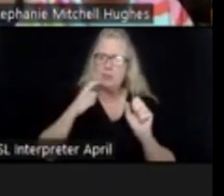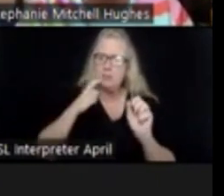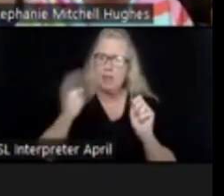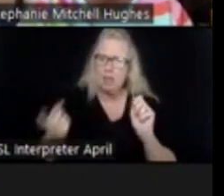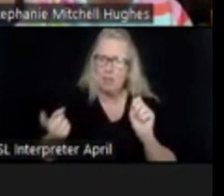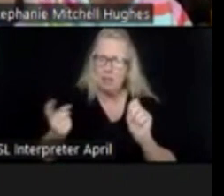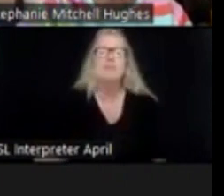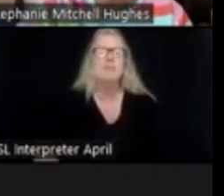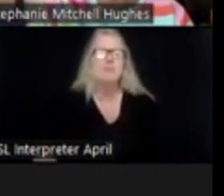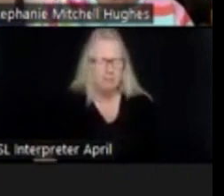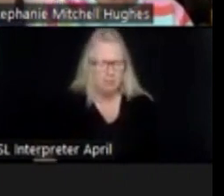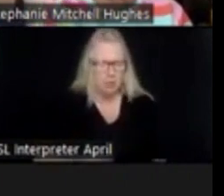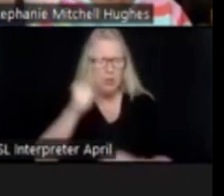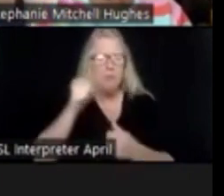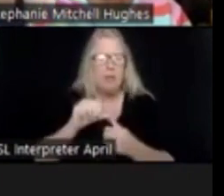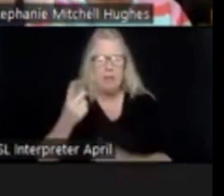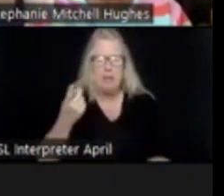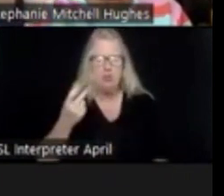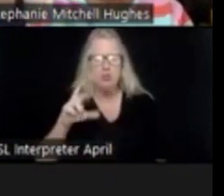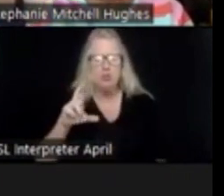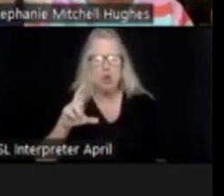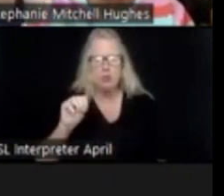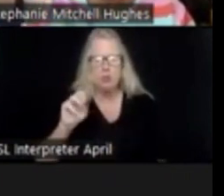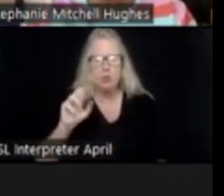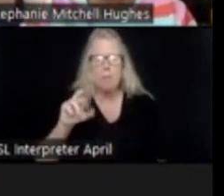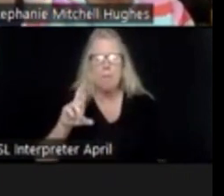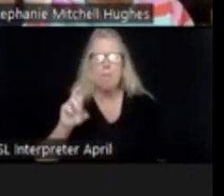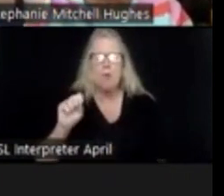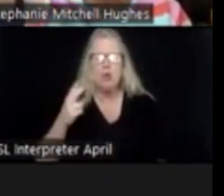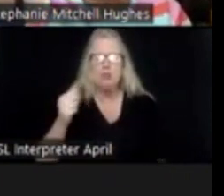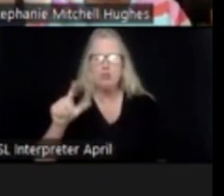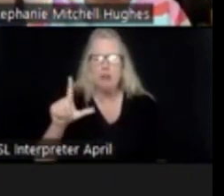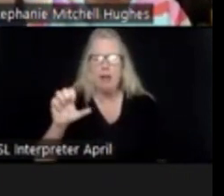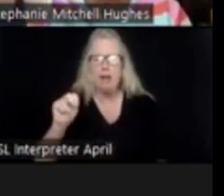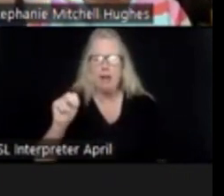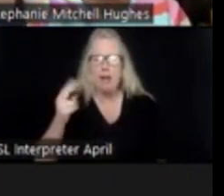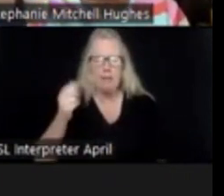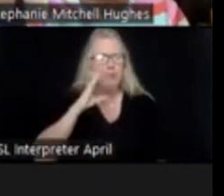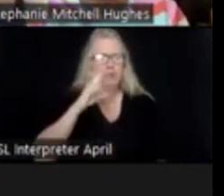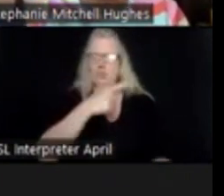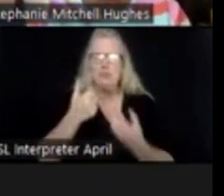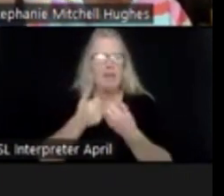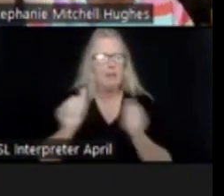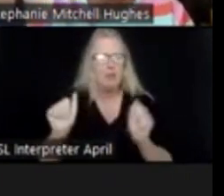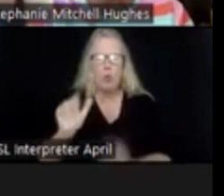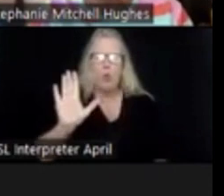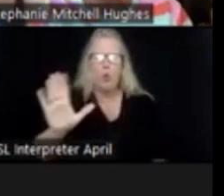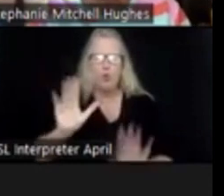REMINDS ME OF DOCTOR LINAHAM WHO DID NOT DISCLOSE UNTIL THE